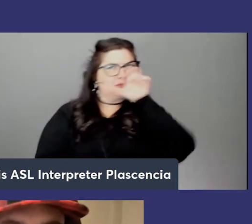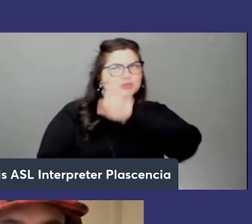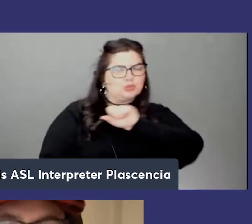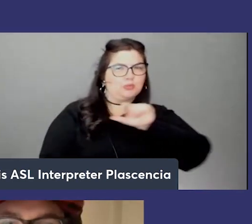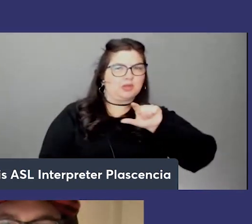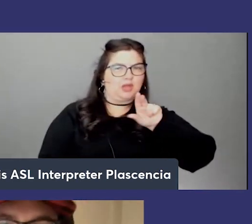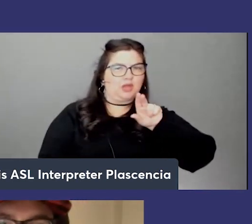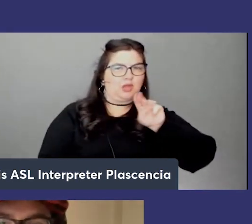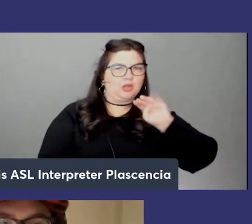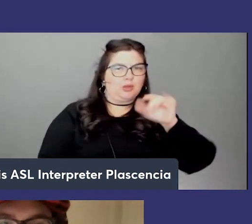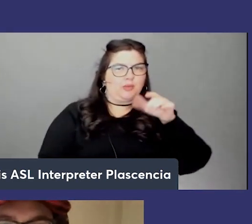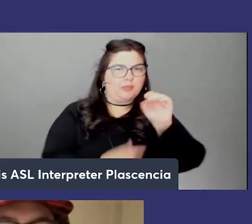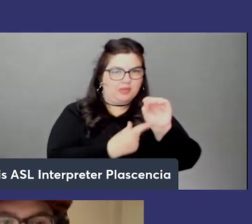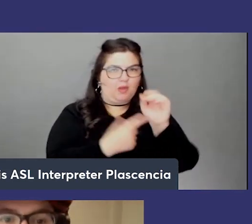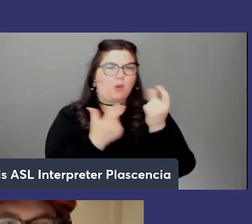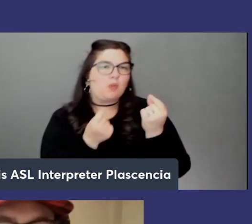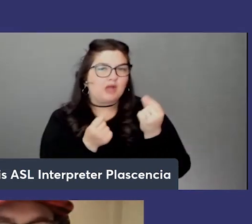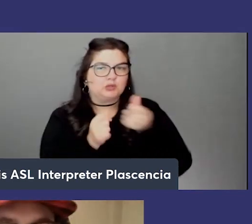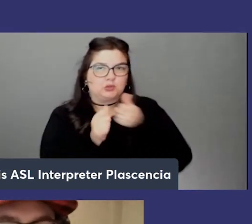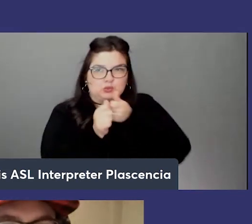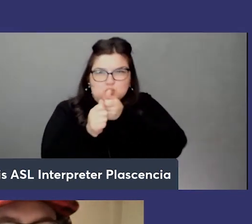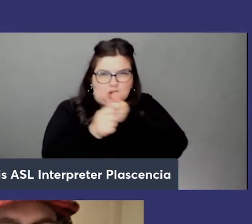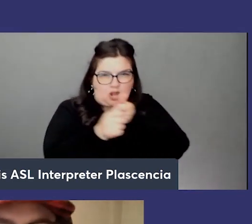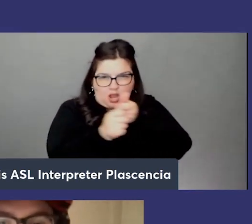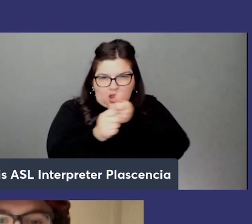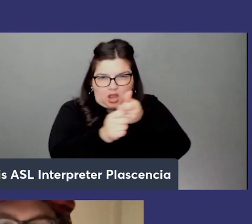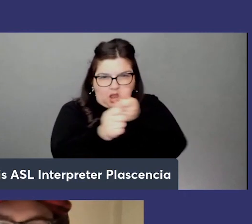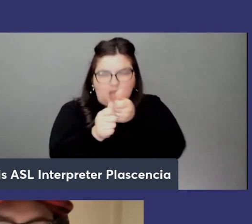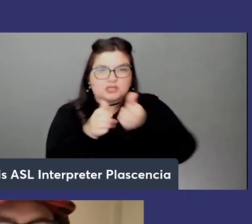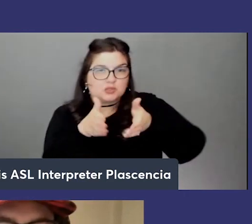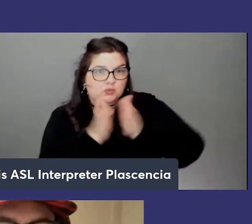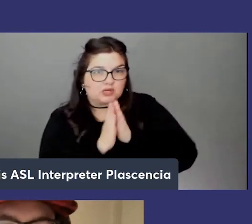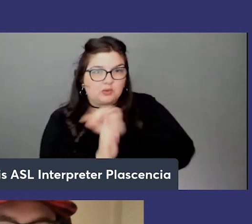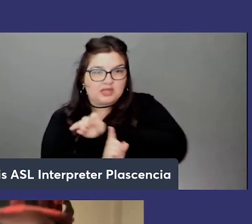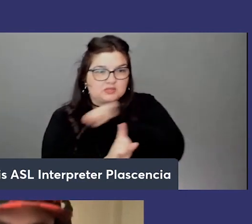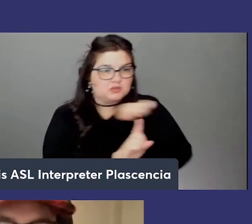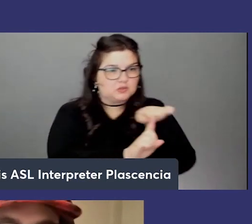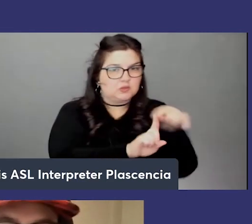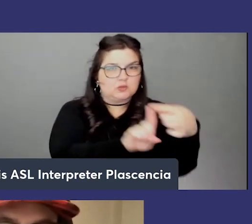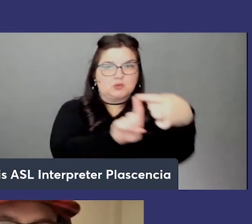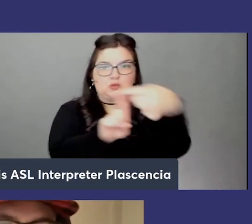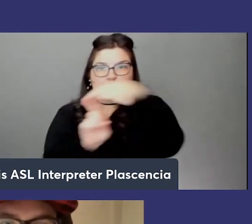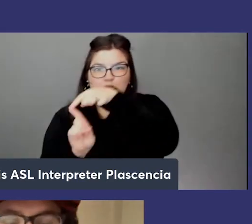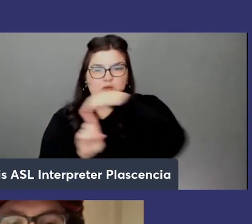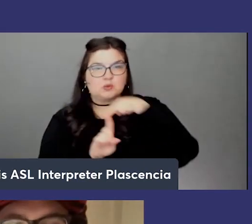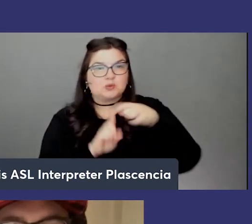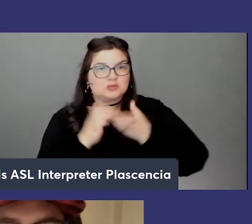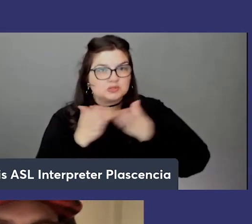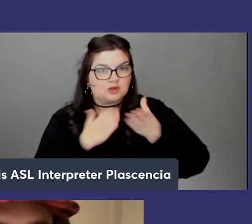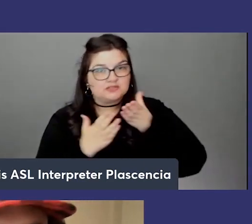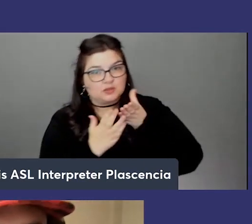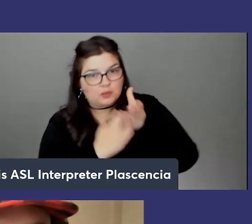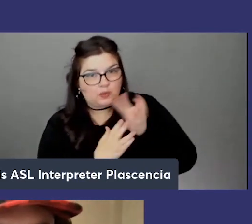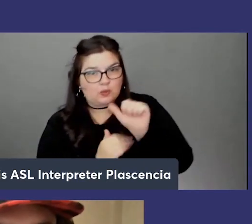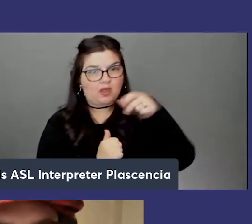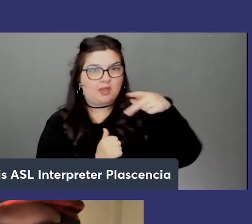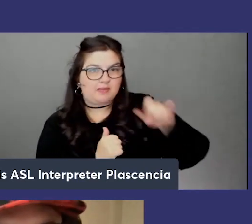to trace the actual requests going to those services, right? Like through the API layer, when a request is made.